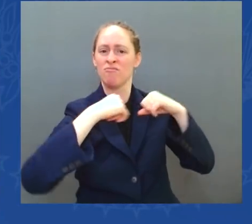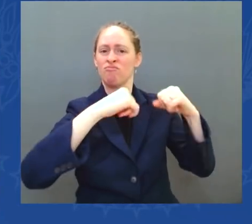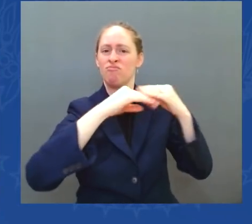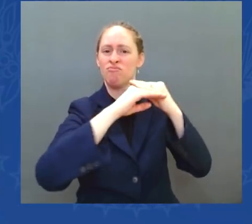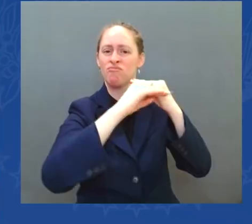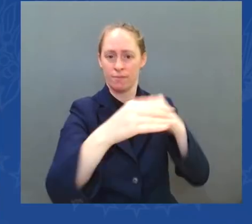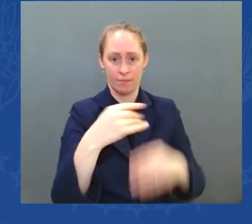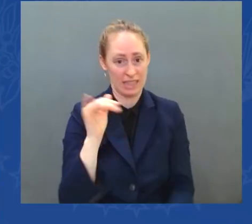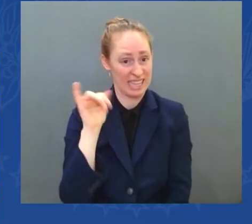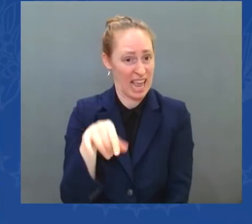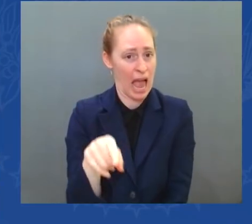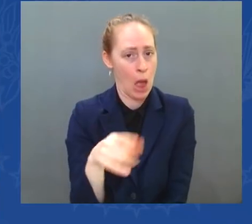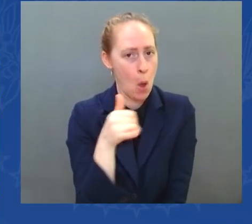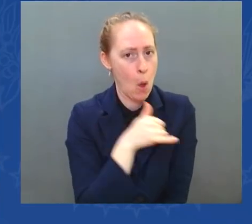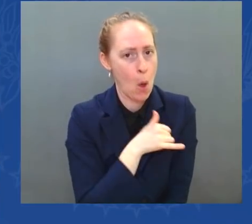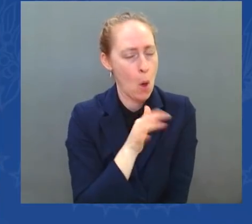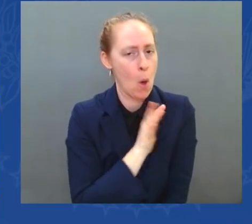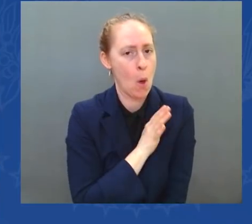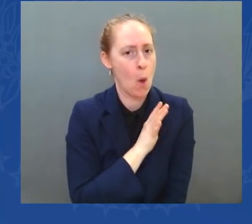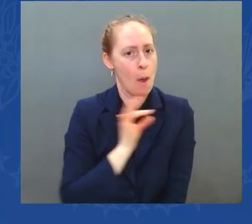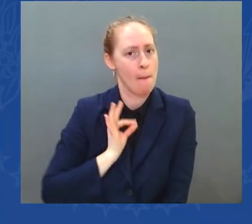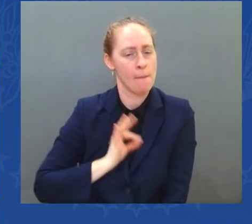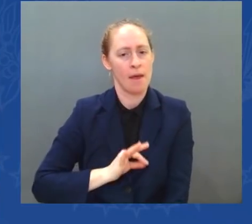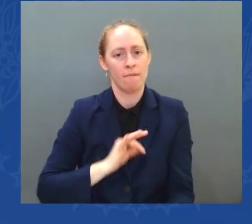So families can have good paychecks, good homes, great futures.